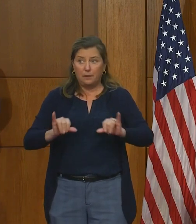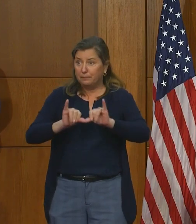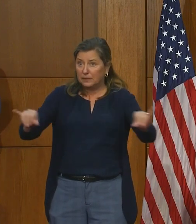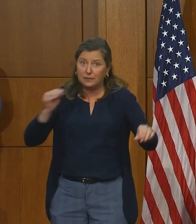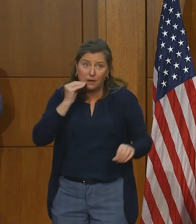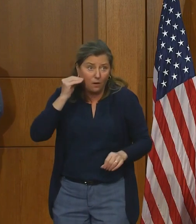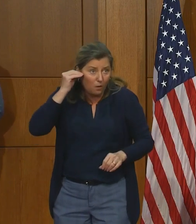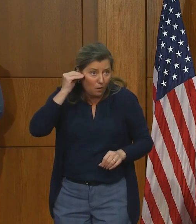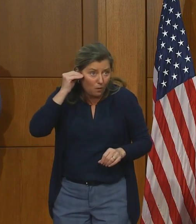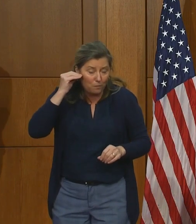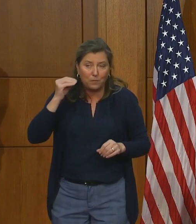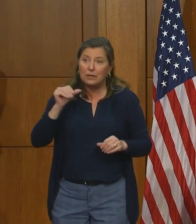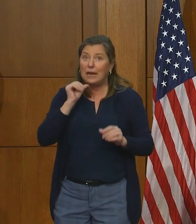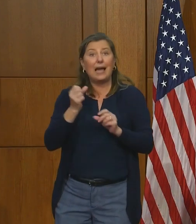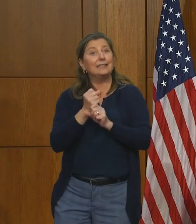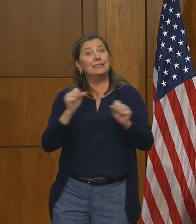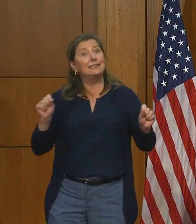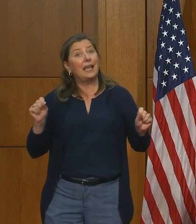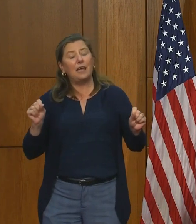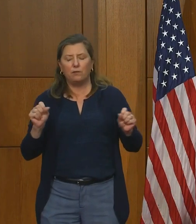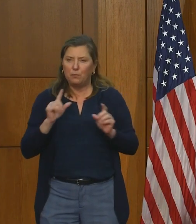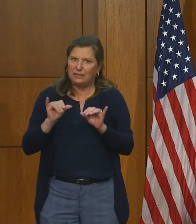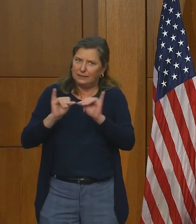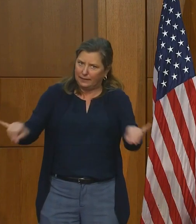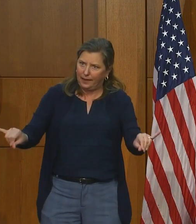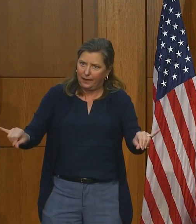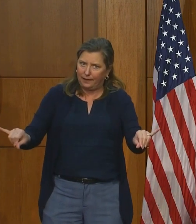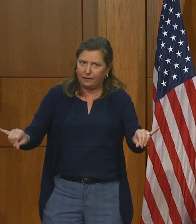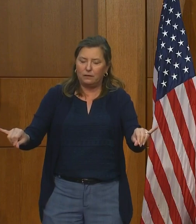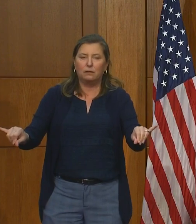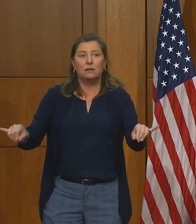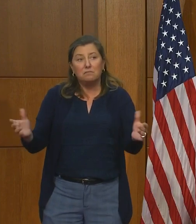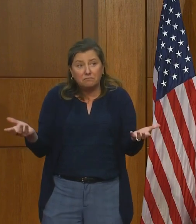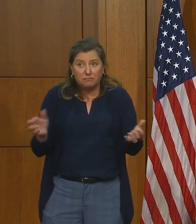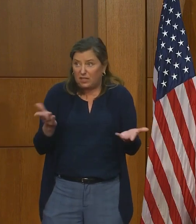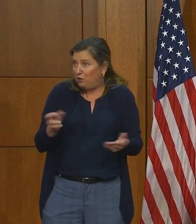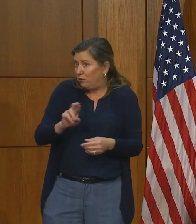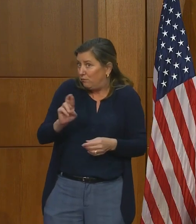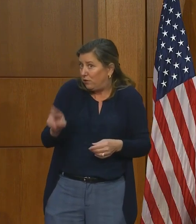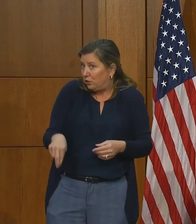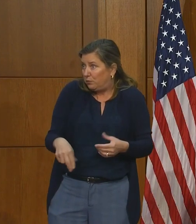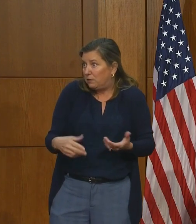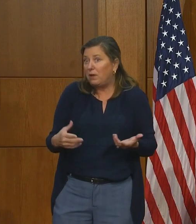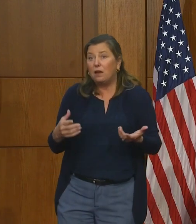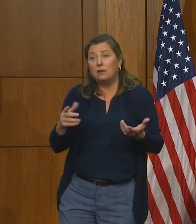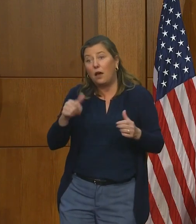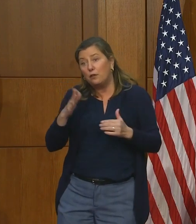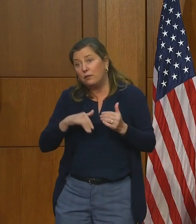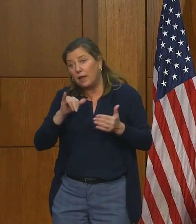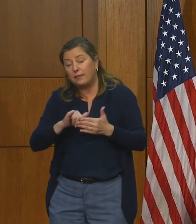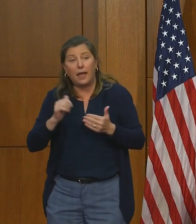CHANGE OBVIOUSLY IT'S STILL STAY AT HOME- IT'S NOT SAFER